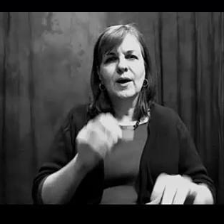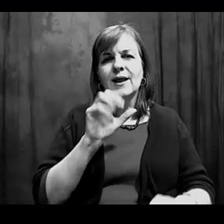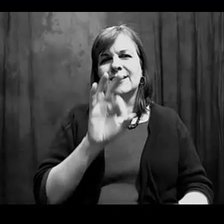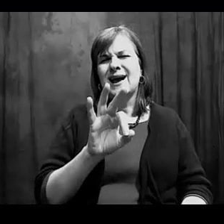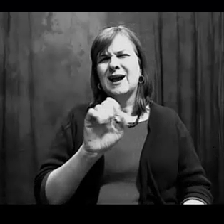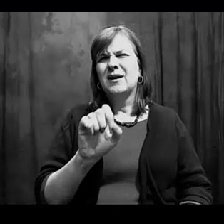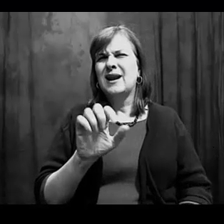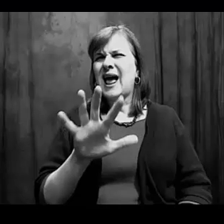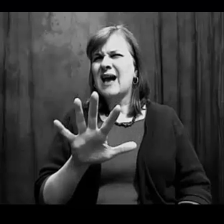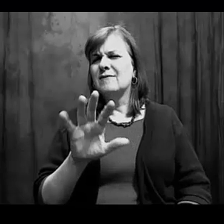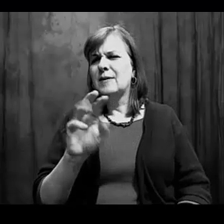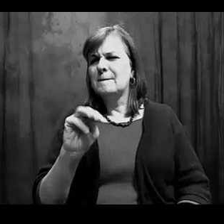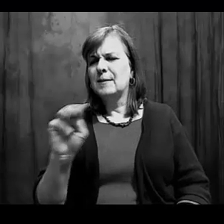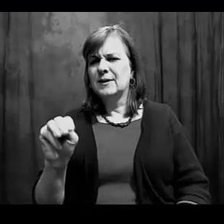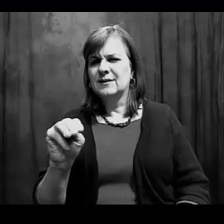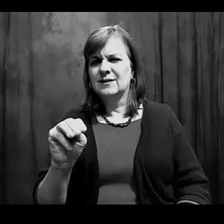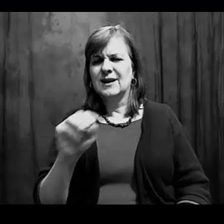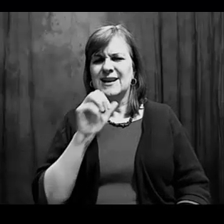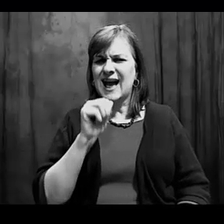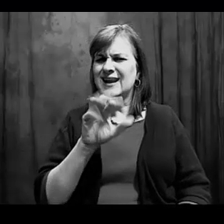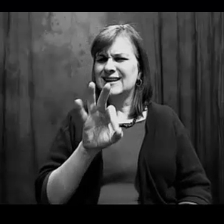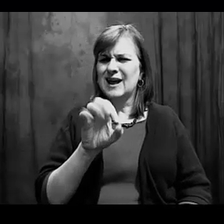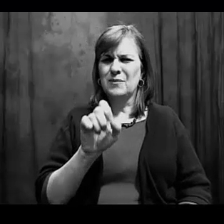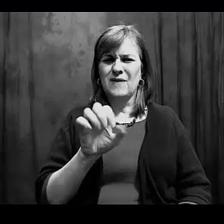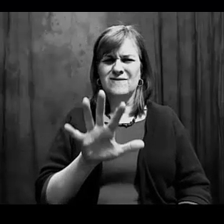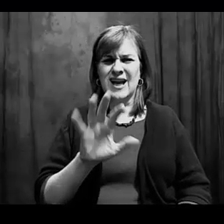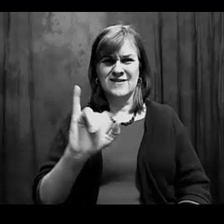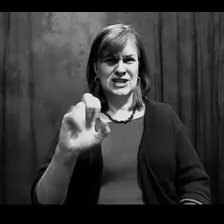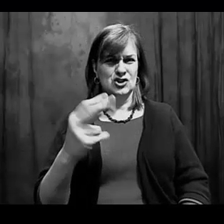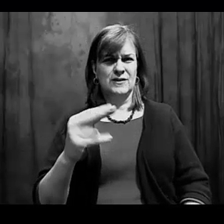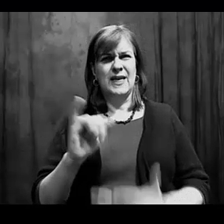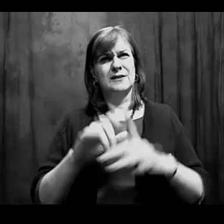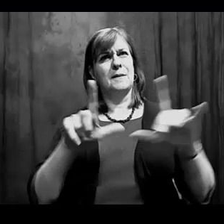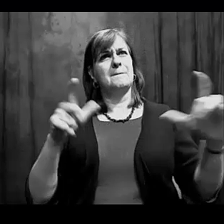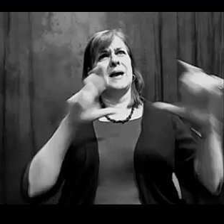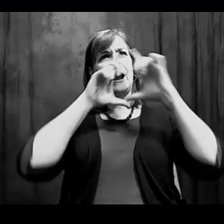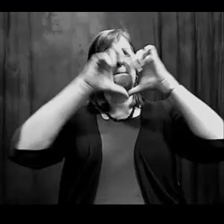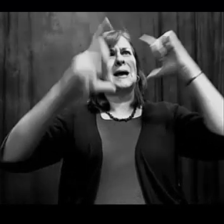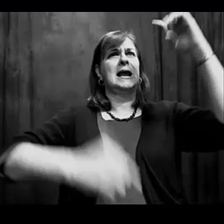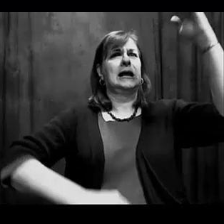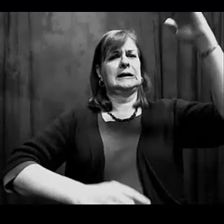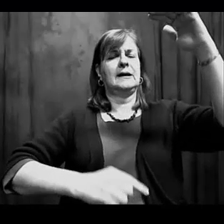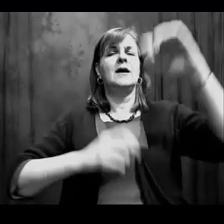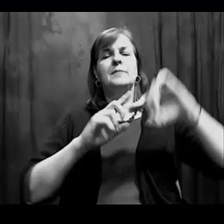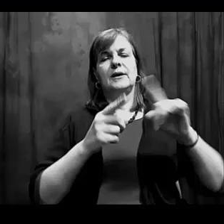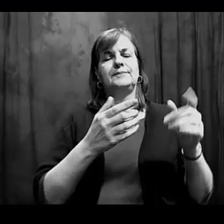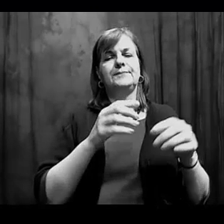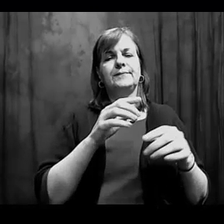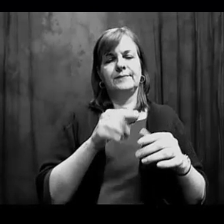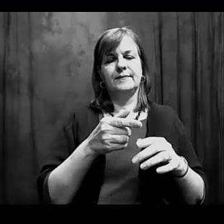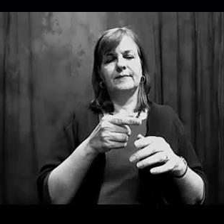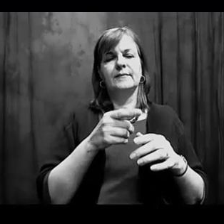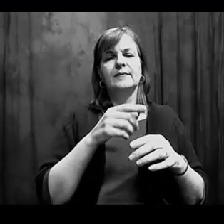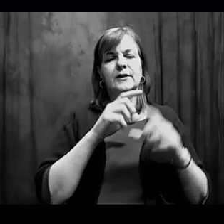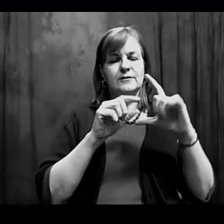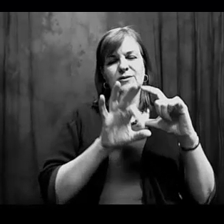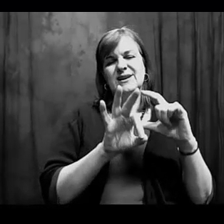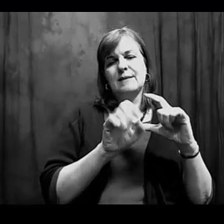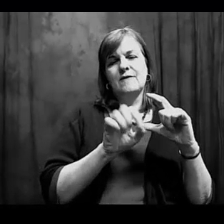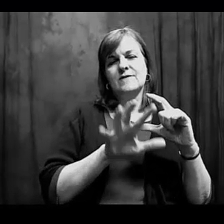about 9 1/2 millimeters